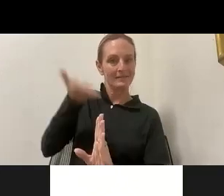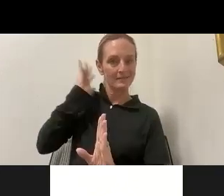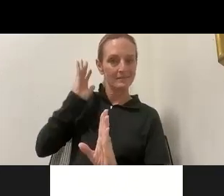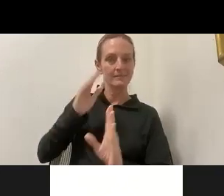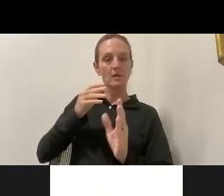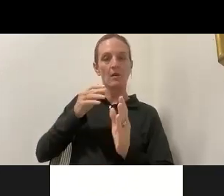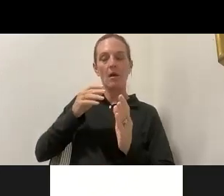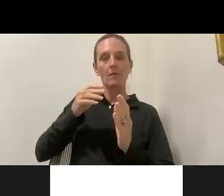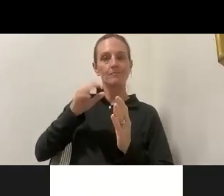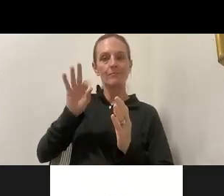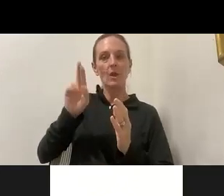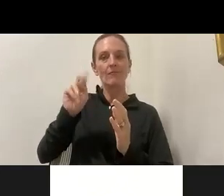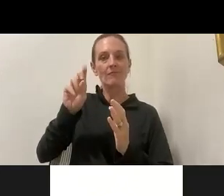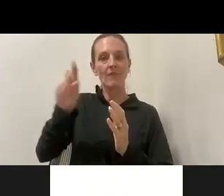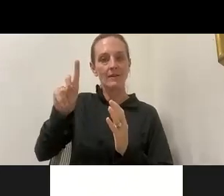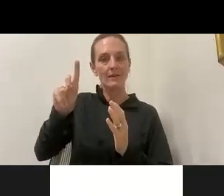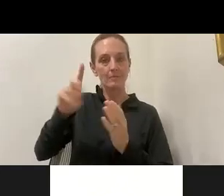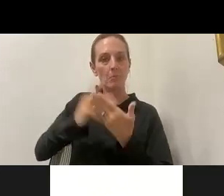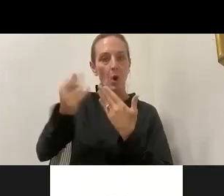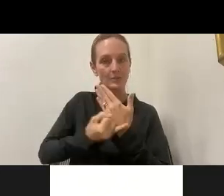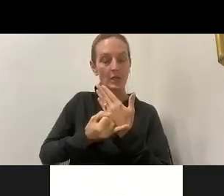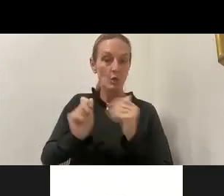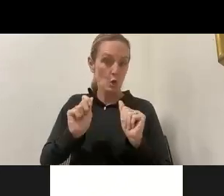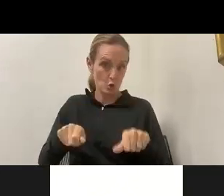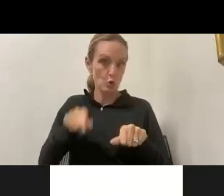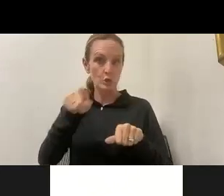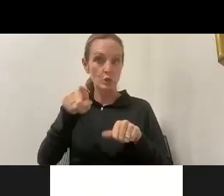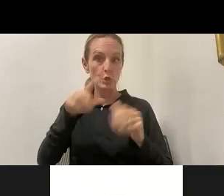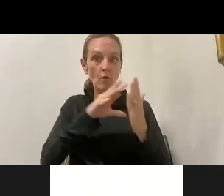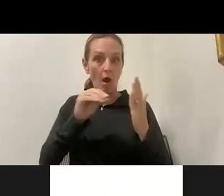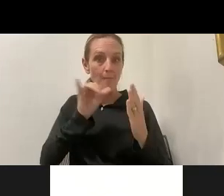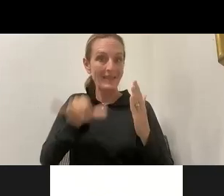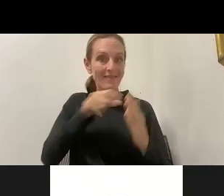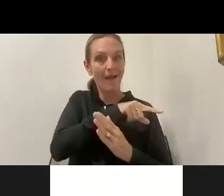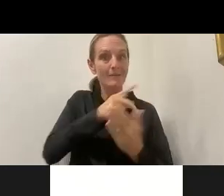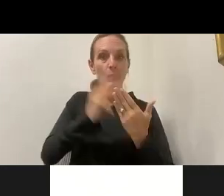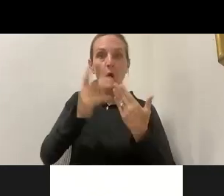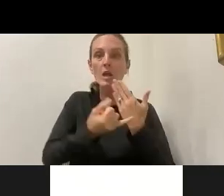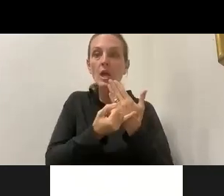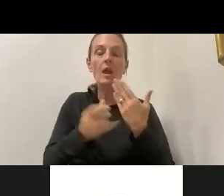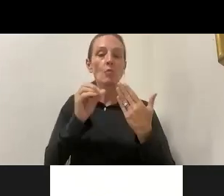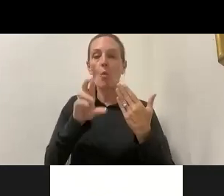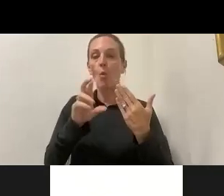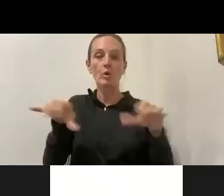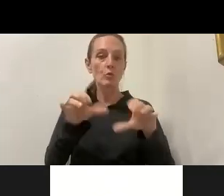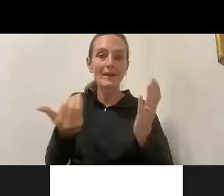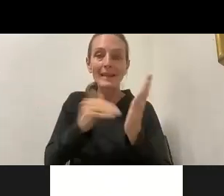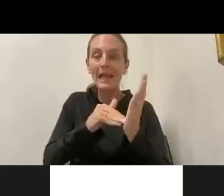the past? And can you replicate or do a similar project, is that project needed or would it be funded in your community? Next slide.